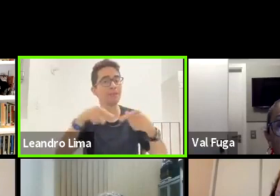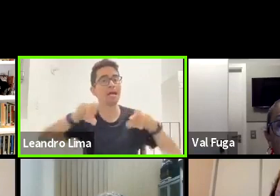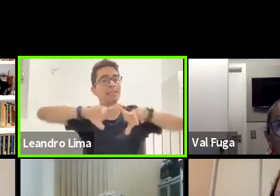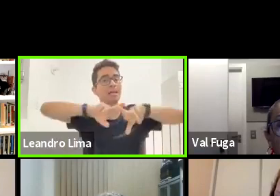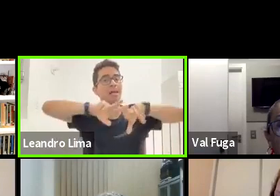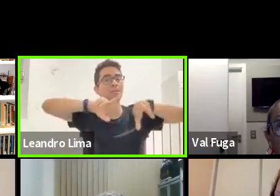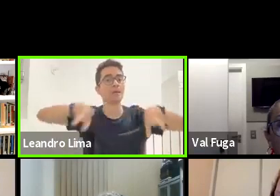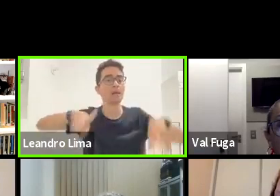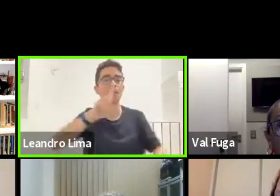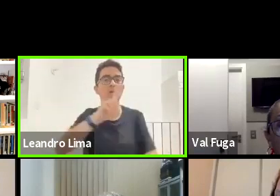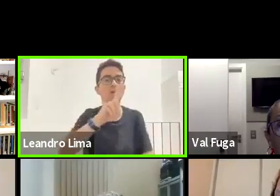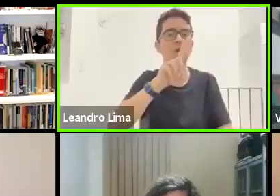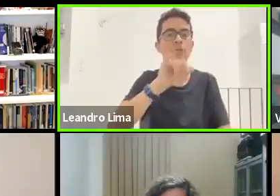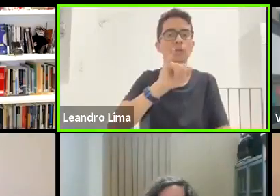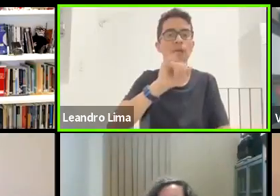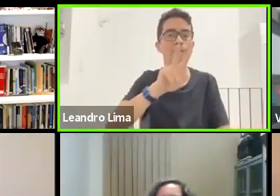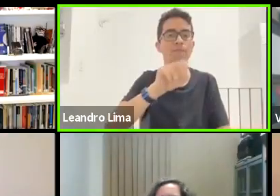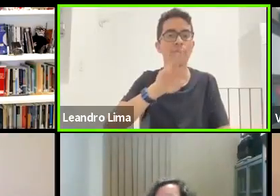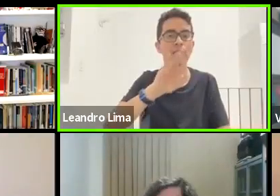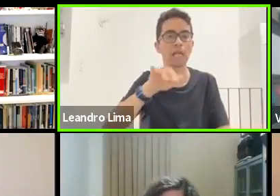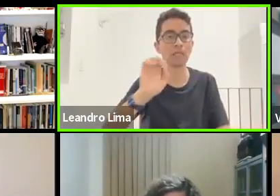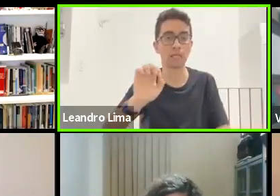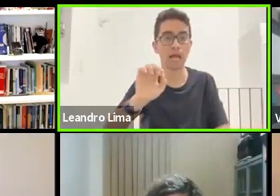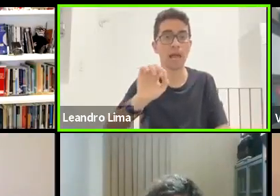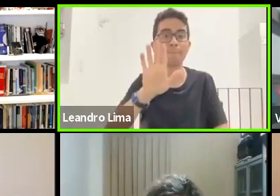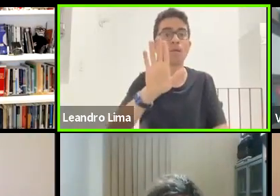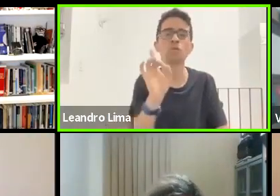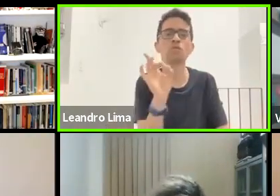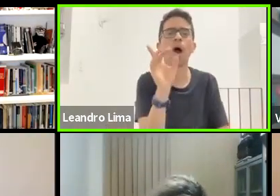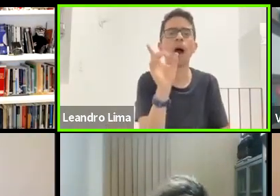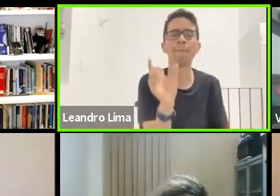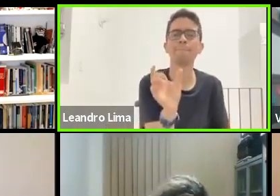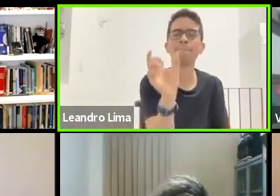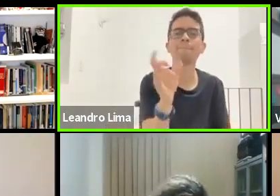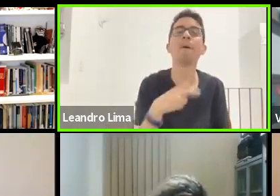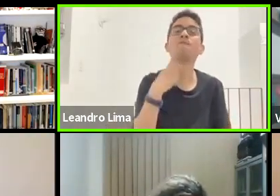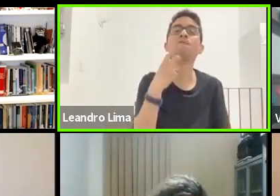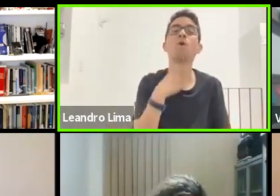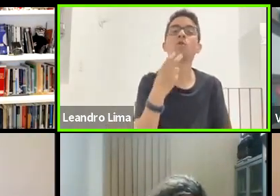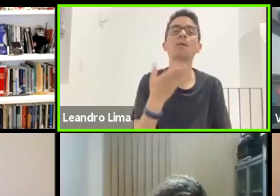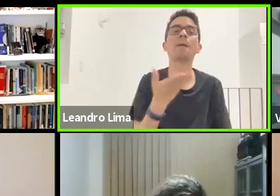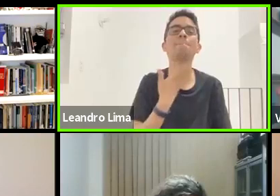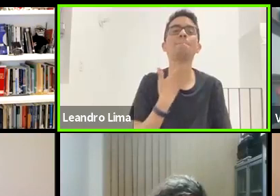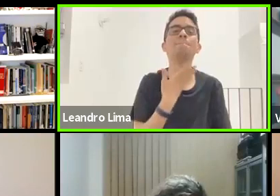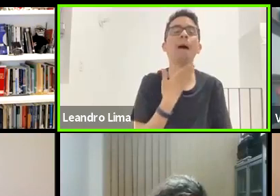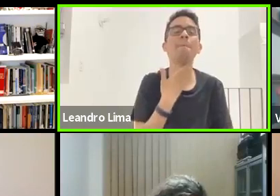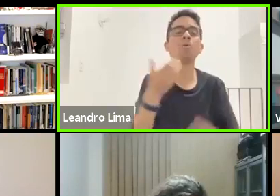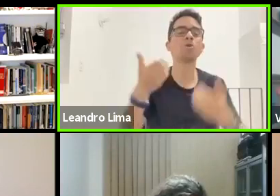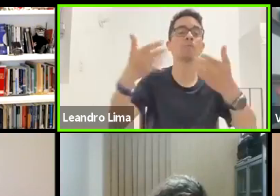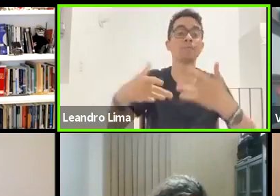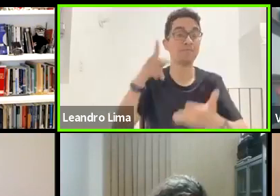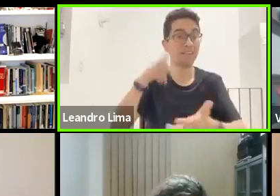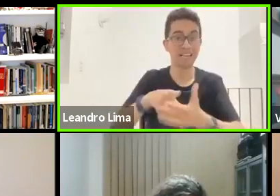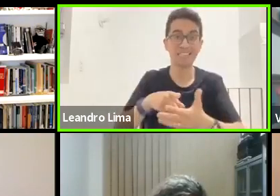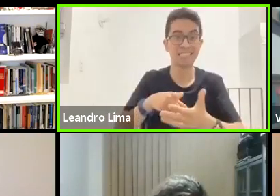of an Institution that's designed to be monocultural. al, to, to, to eliminate al, to, to, to eliminate diverse al, to, to, to eliminate diversity. And that's why we